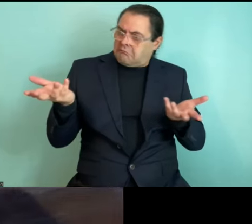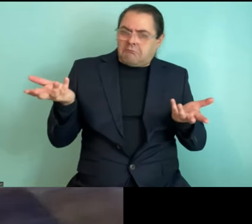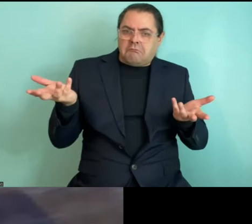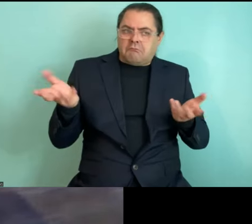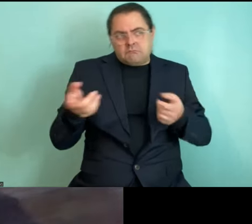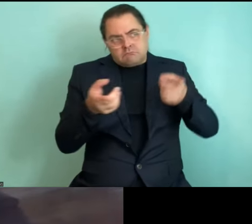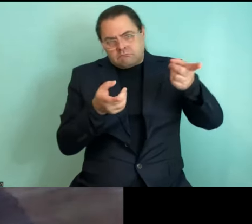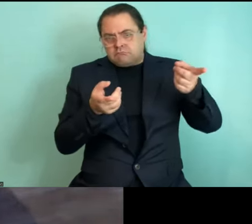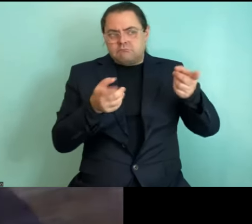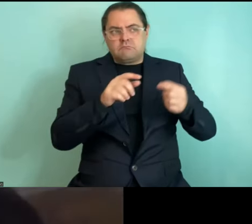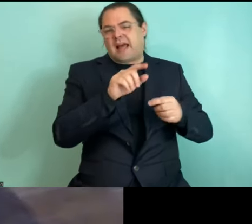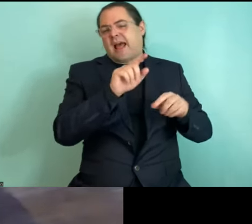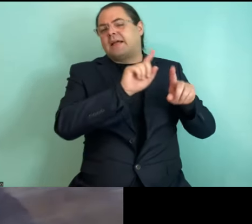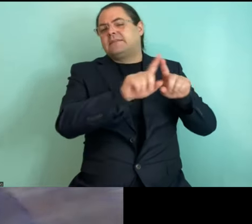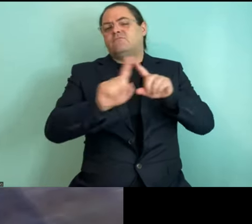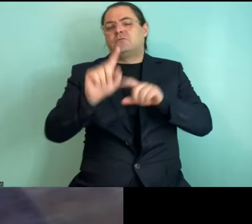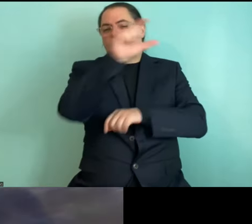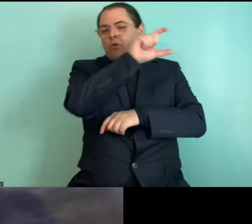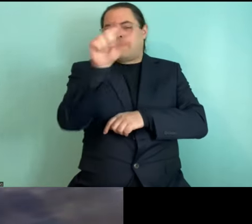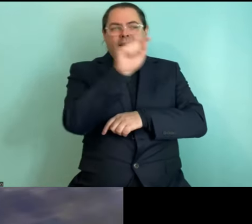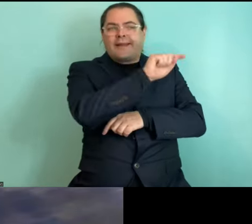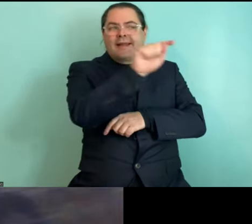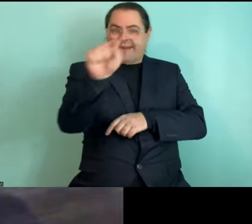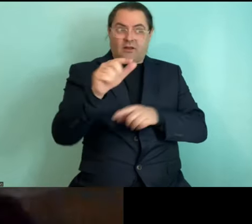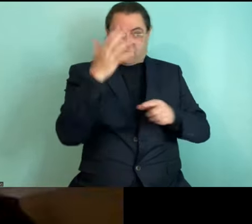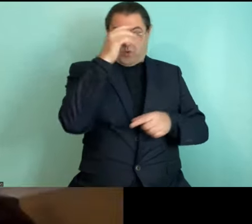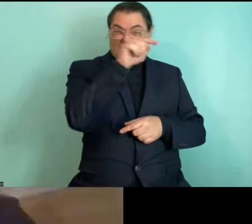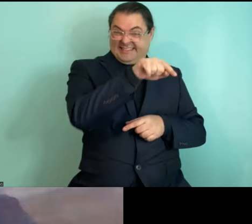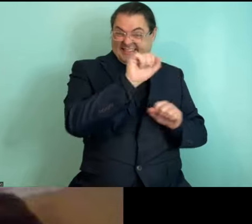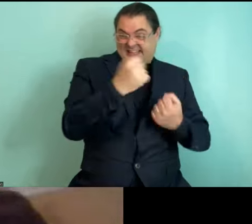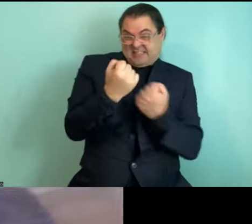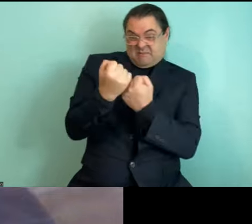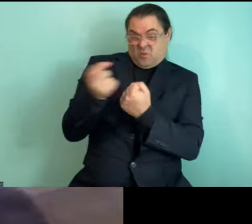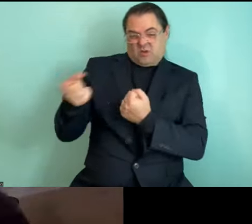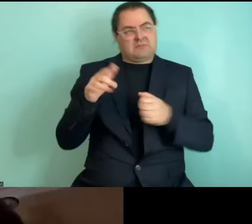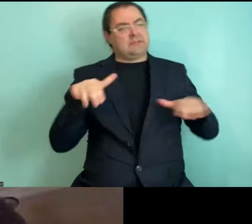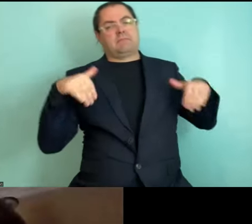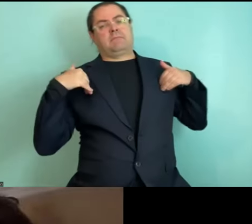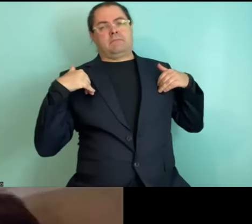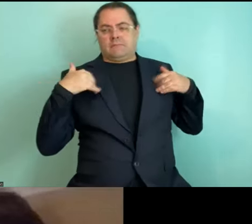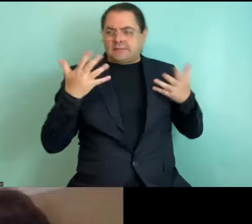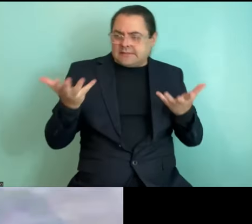10:12:32 it person. Yeah. 10:12:32 Commercial matter he says it discern,